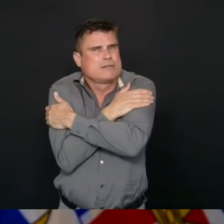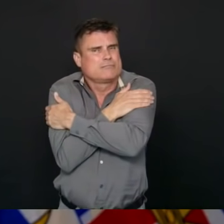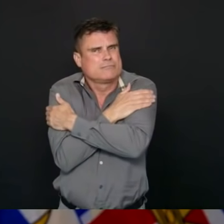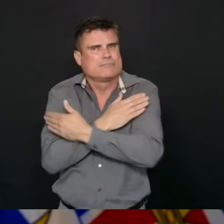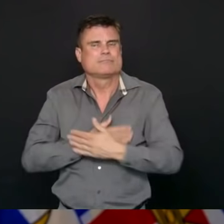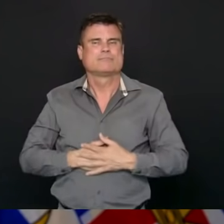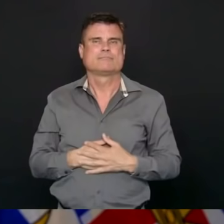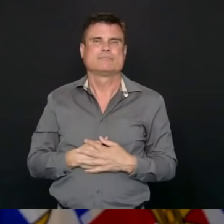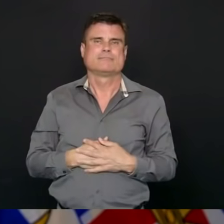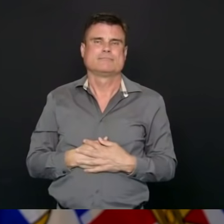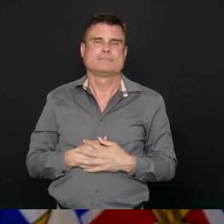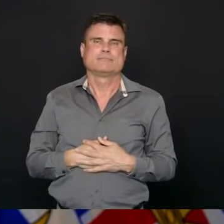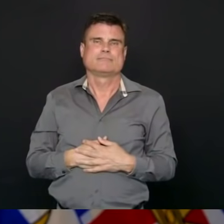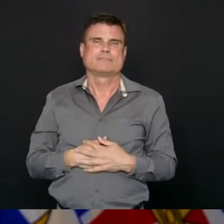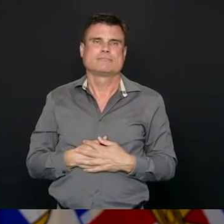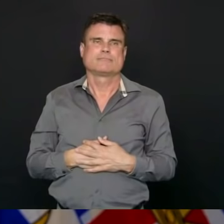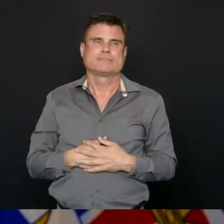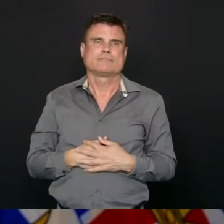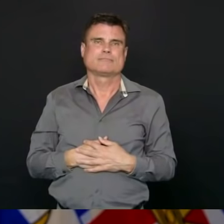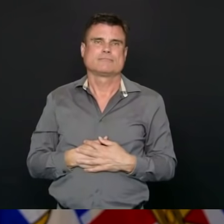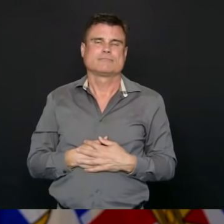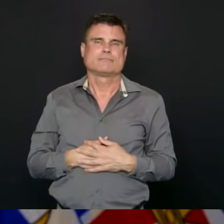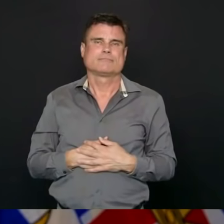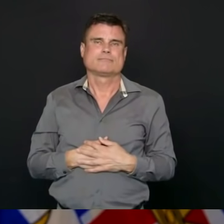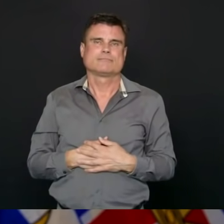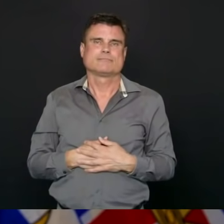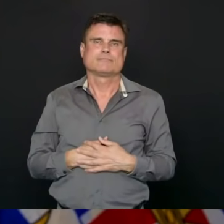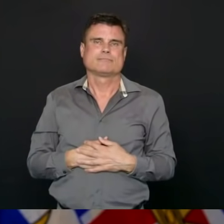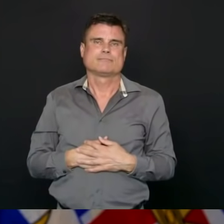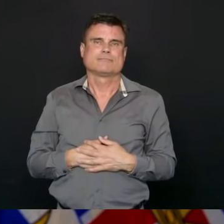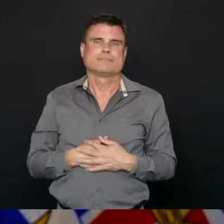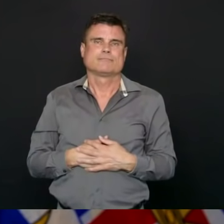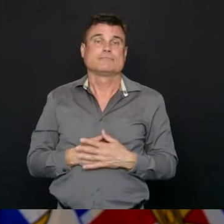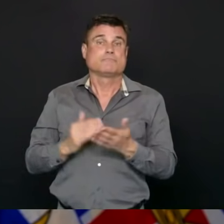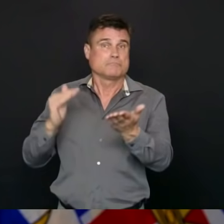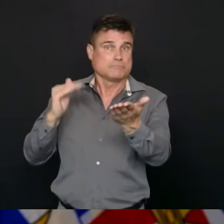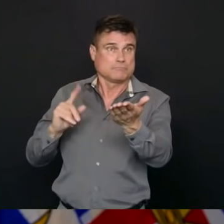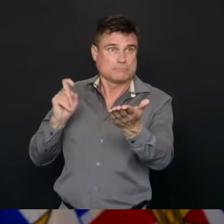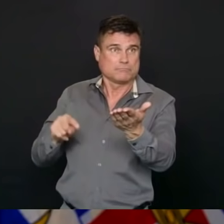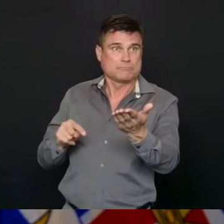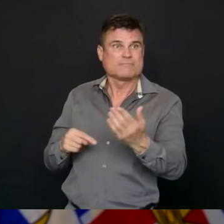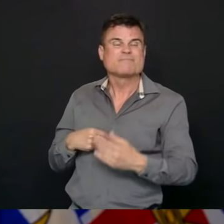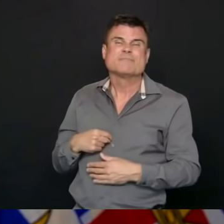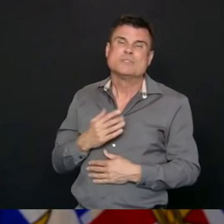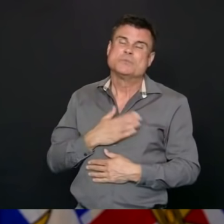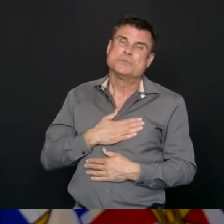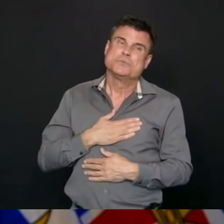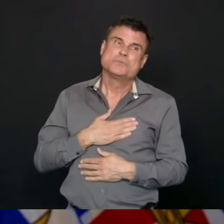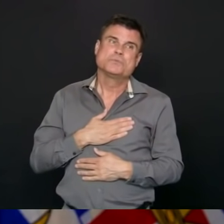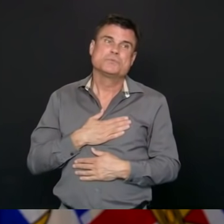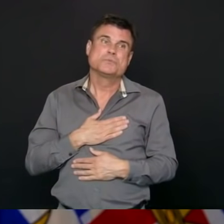this is another tough question I have to ask, partly because it's personal for me. You mentioned yesterday it will be a long time